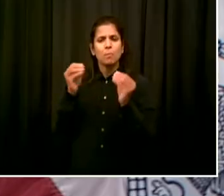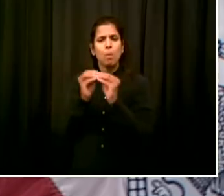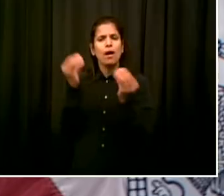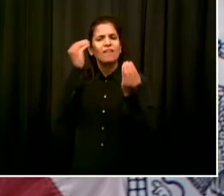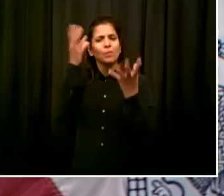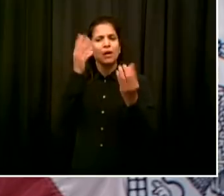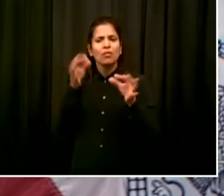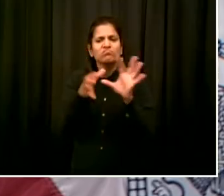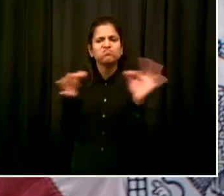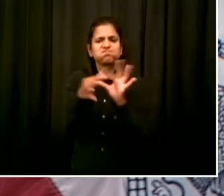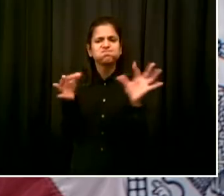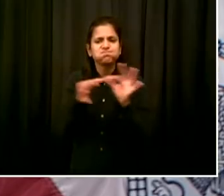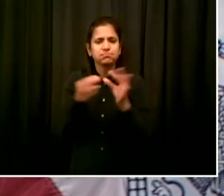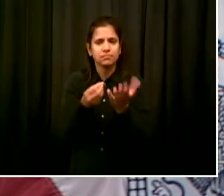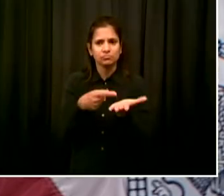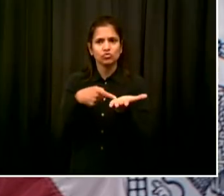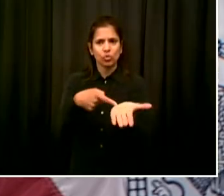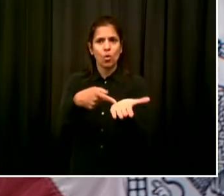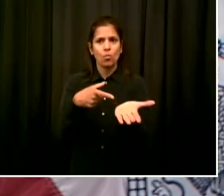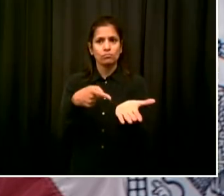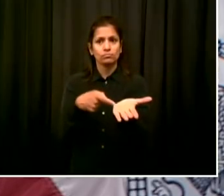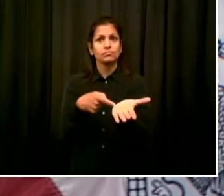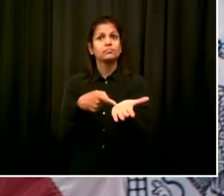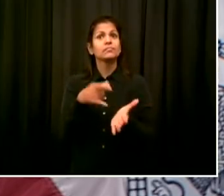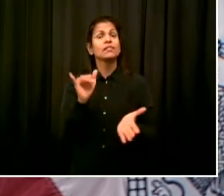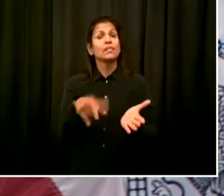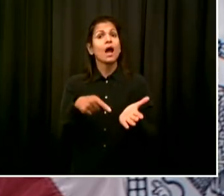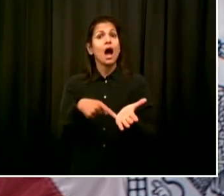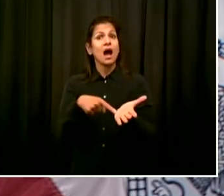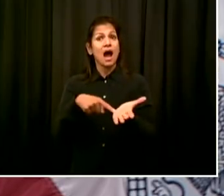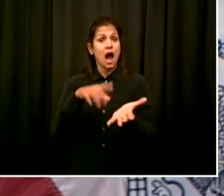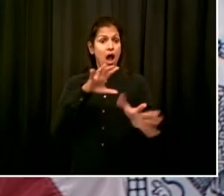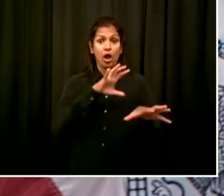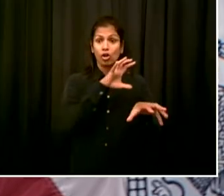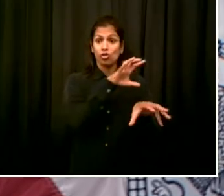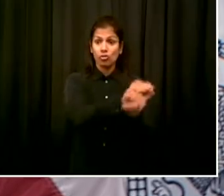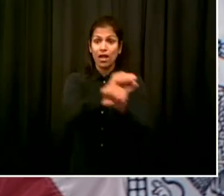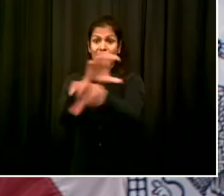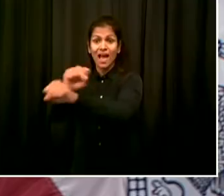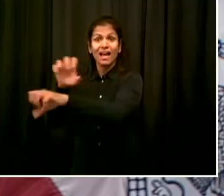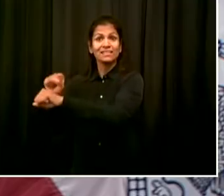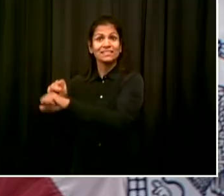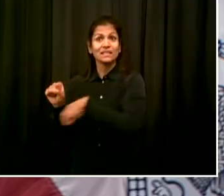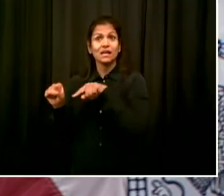UPDATD EDA AT THIS MORNING